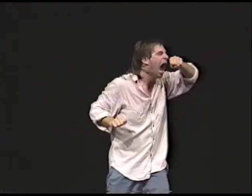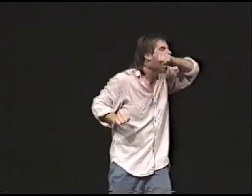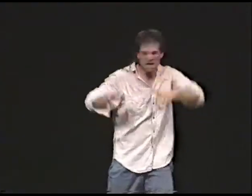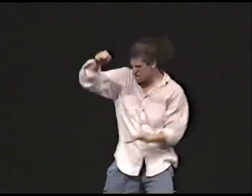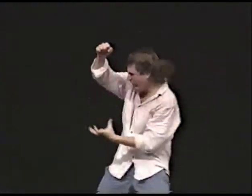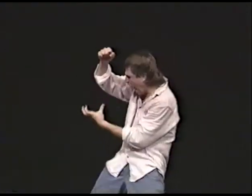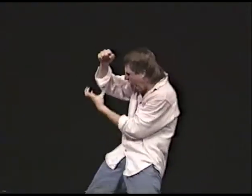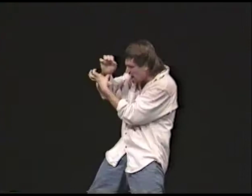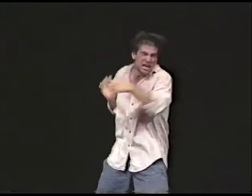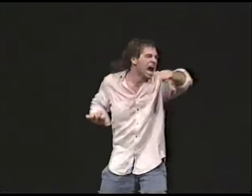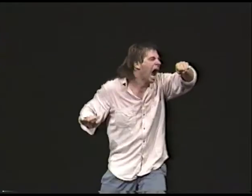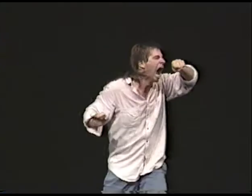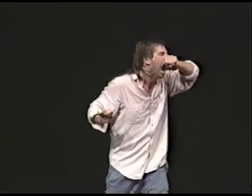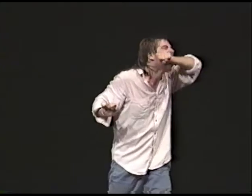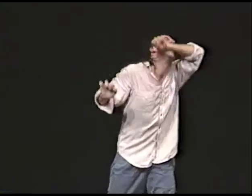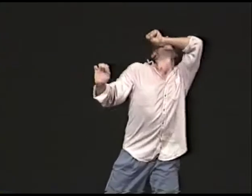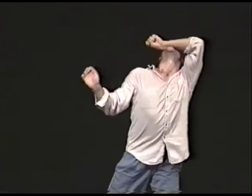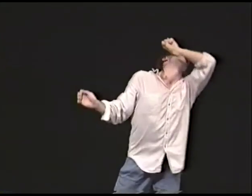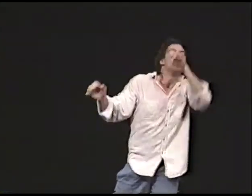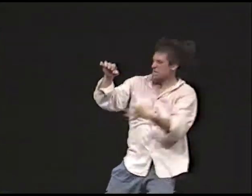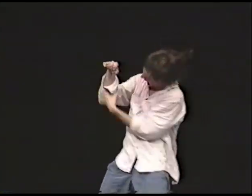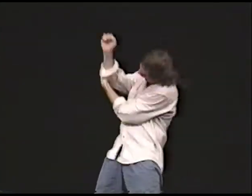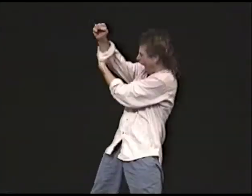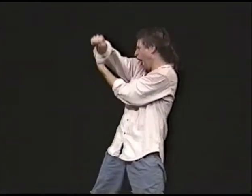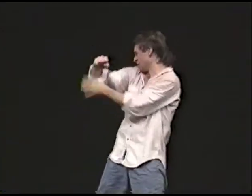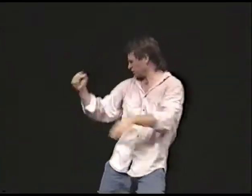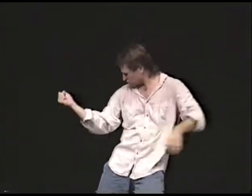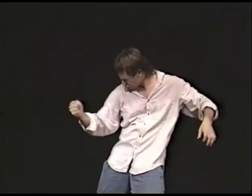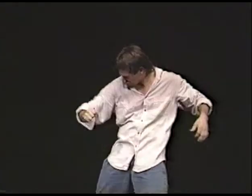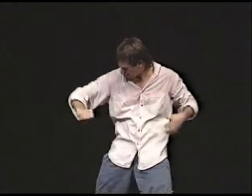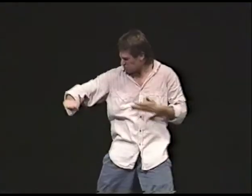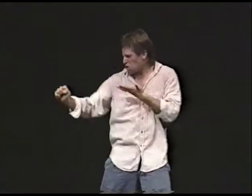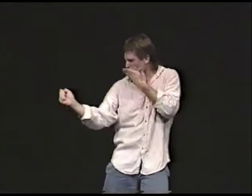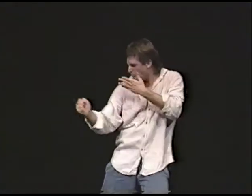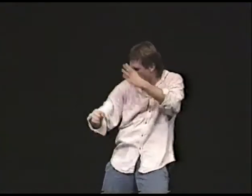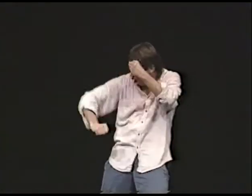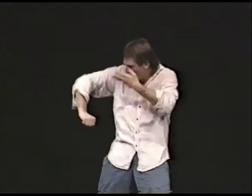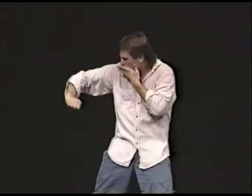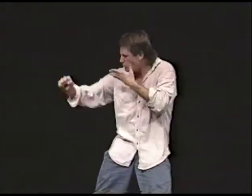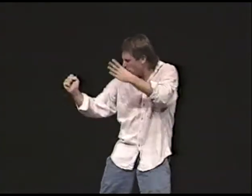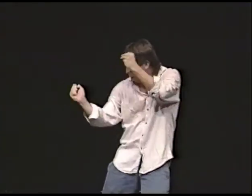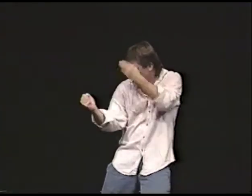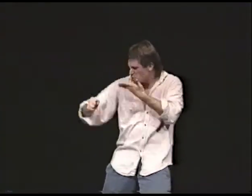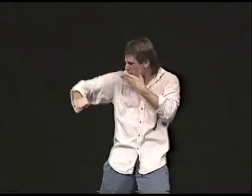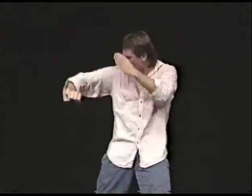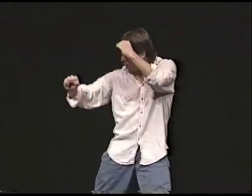jaws reaching up towards unpadded arm. Good boy, Charlie.